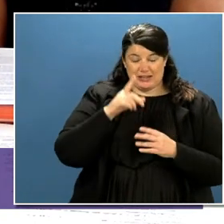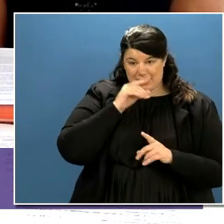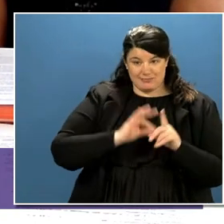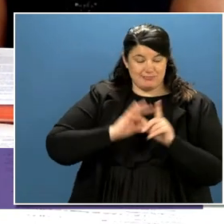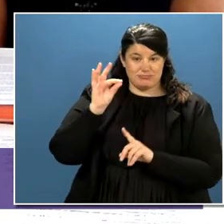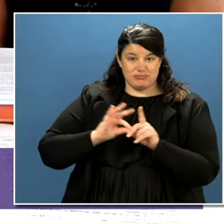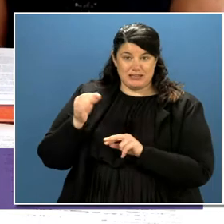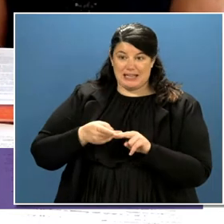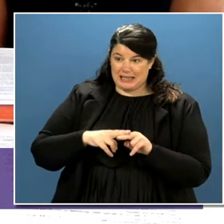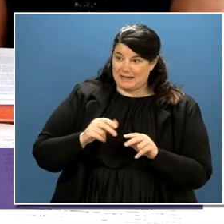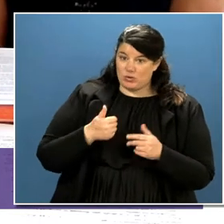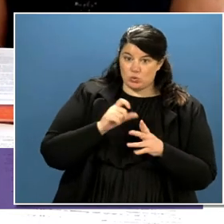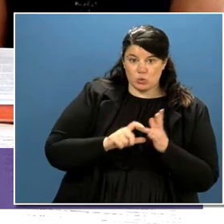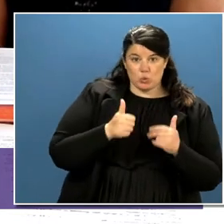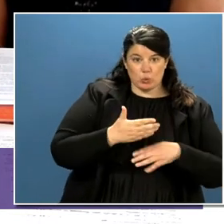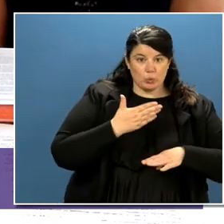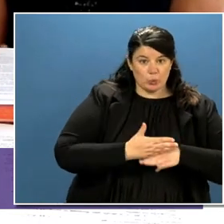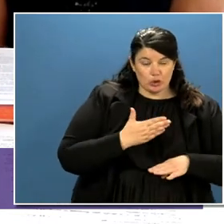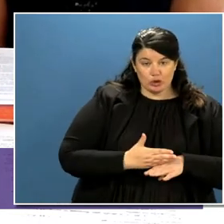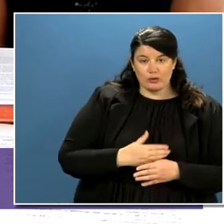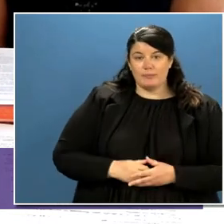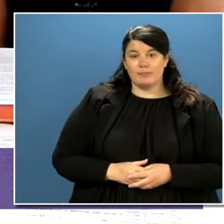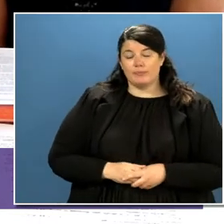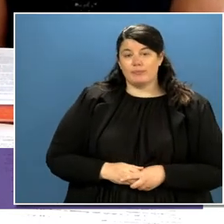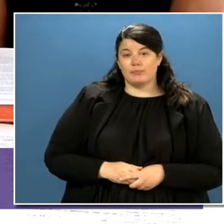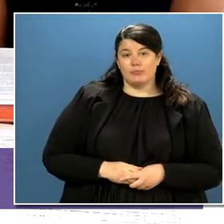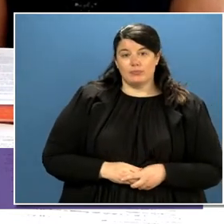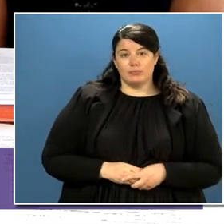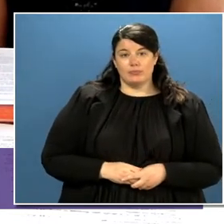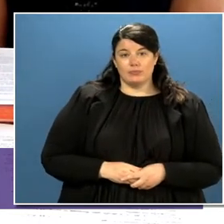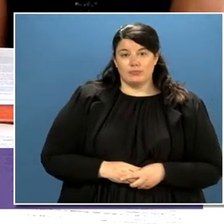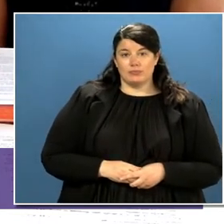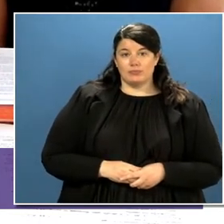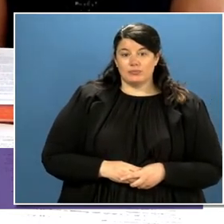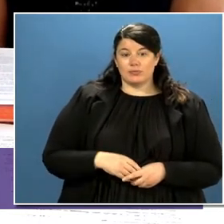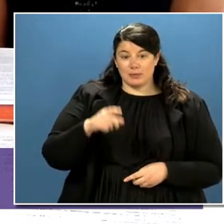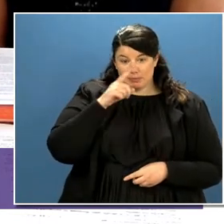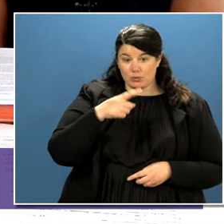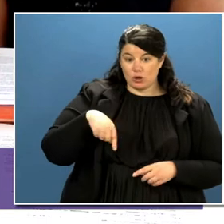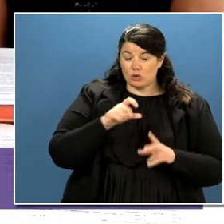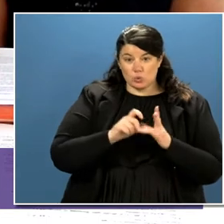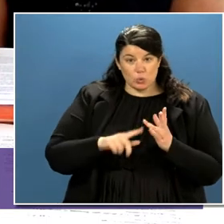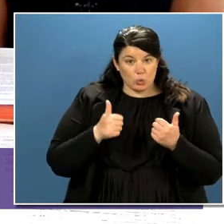things they are doing in this space. A lot of the times people are doing good things but they don't talk about it,